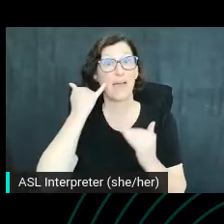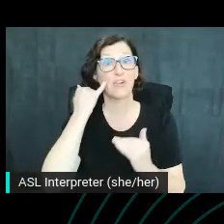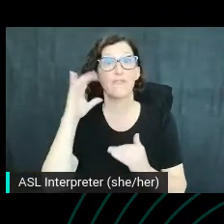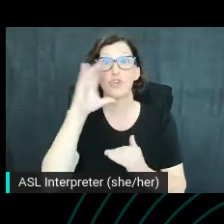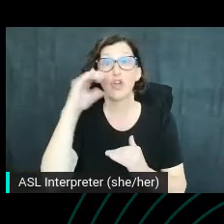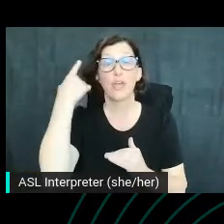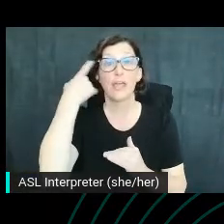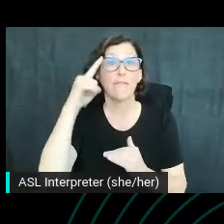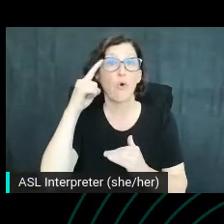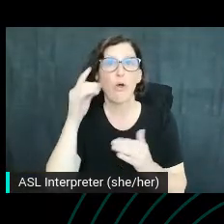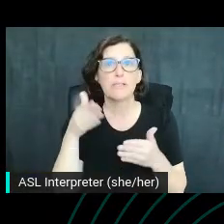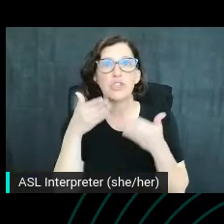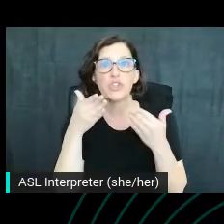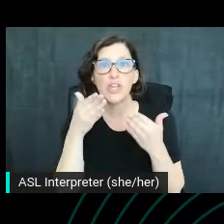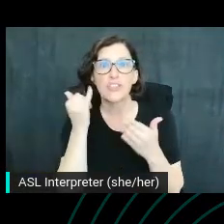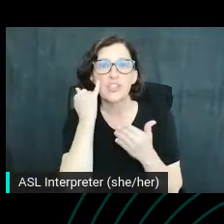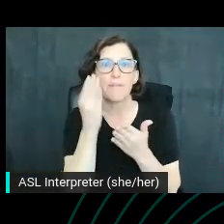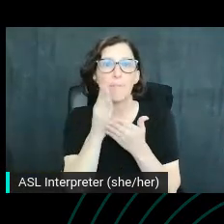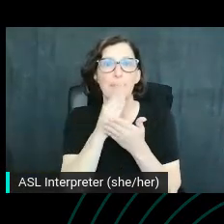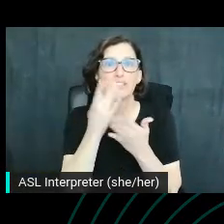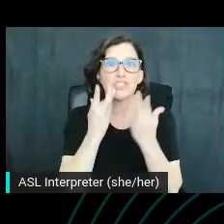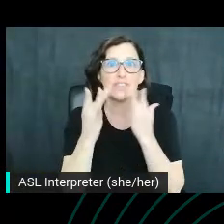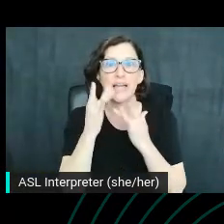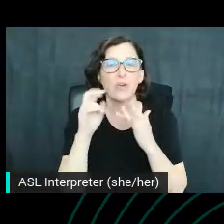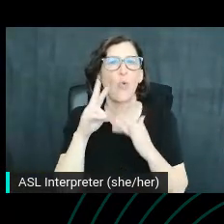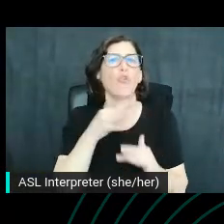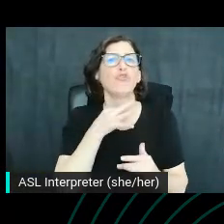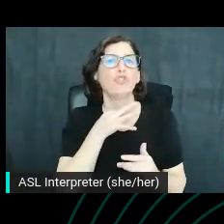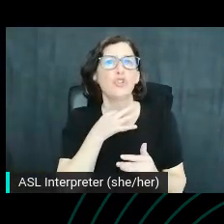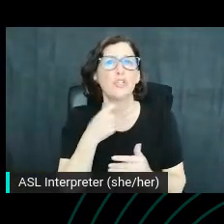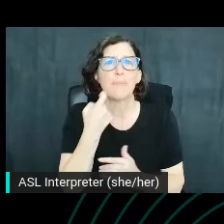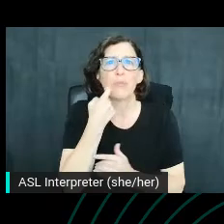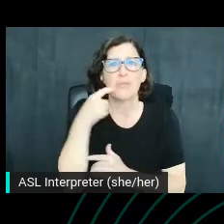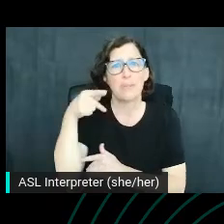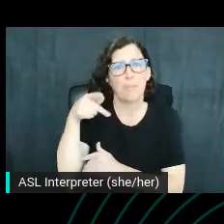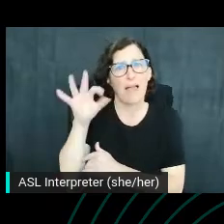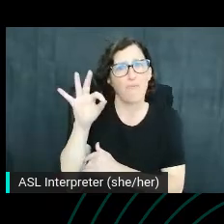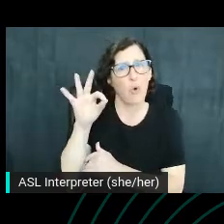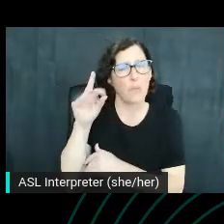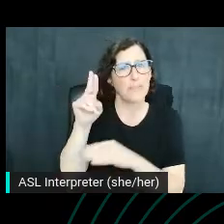or curious about the latest platforms creators are using, this is the session for you.